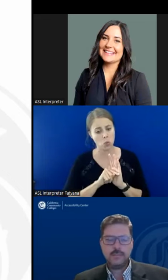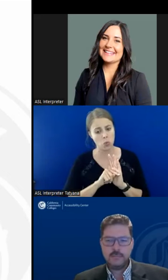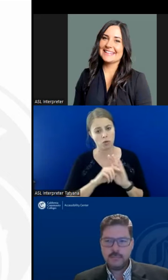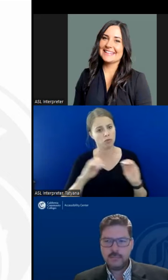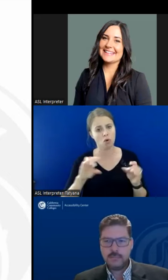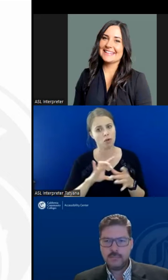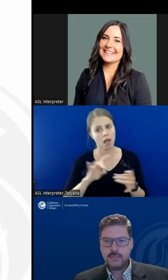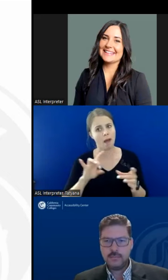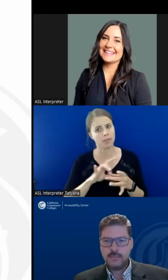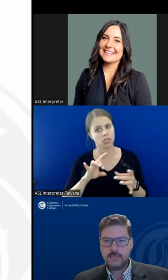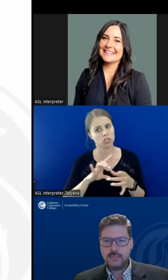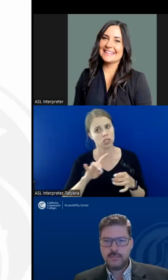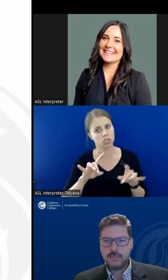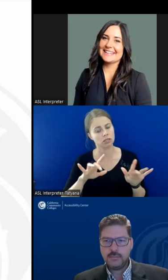when they record, those are old videos.